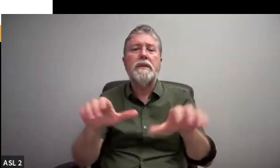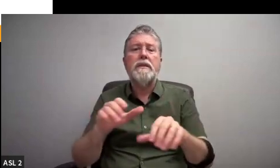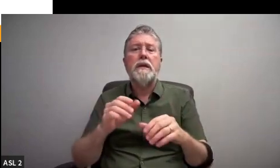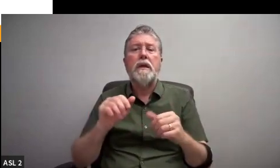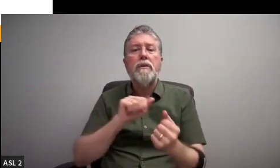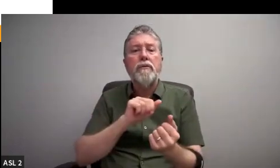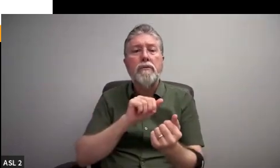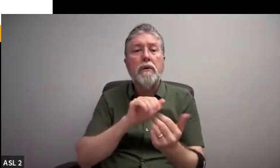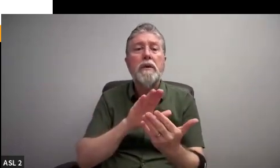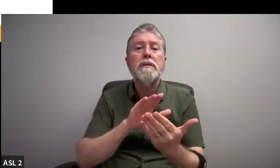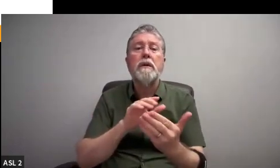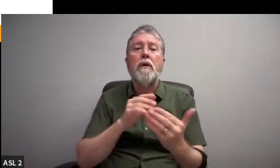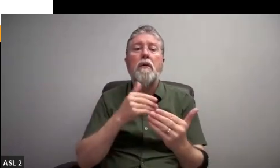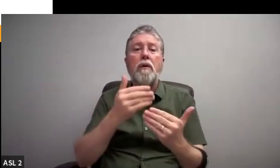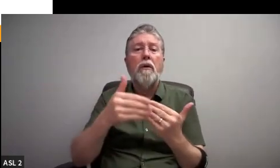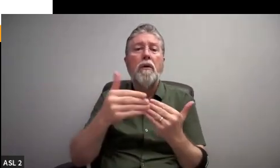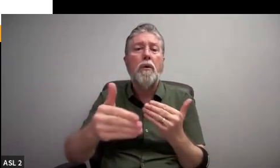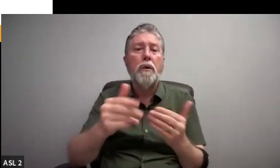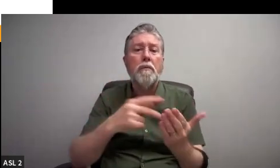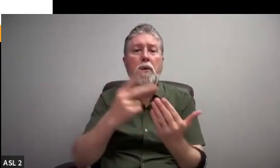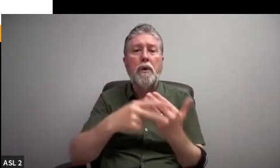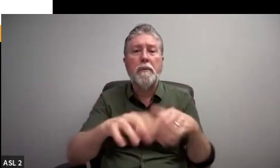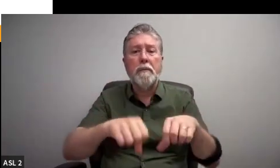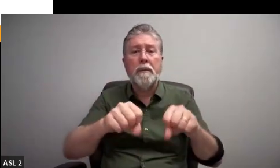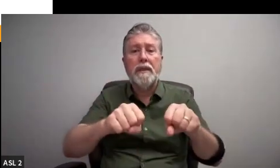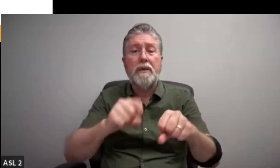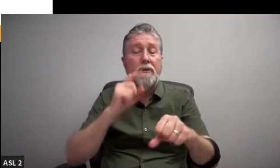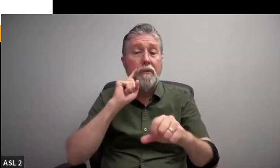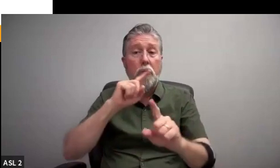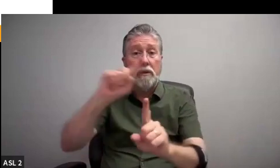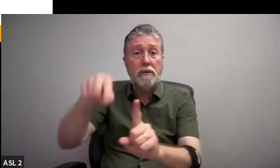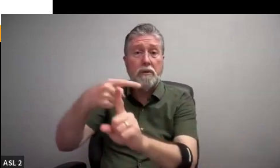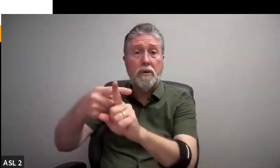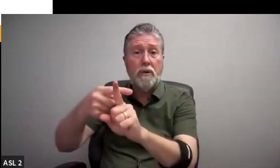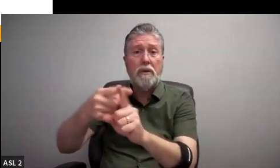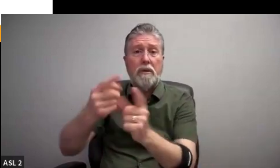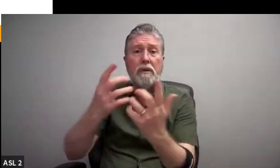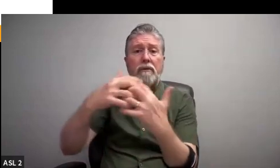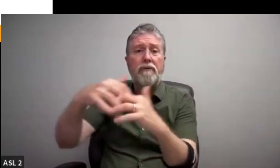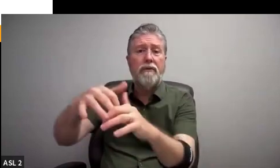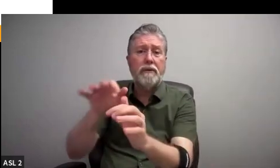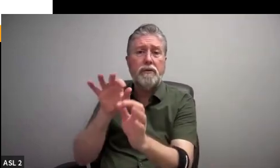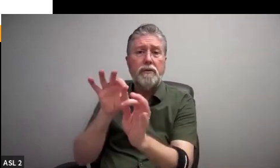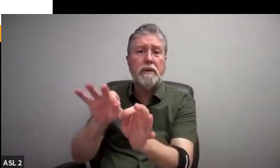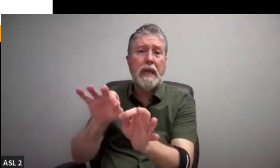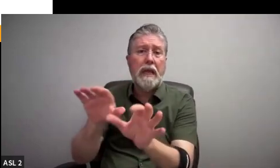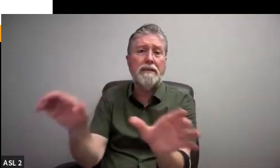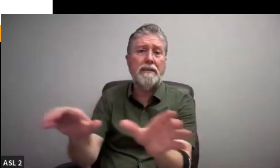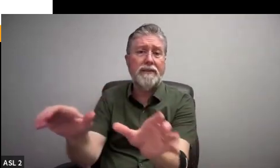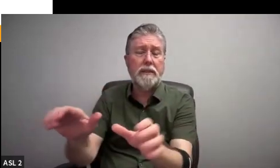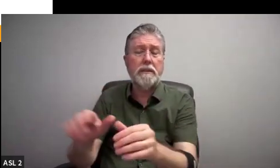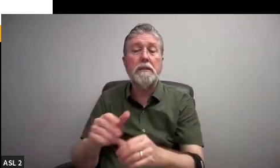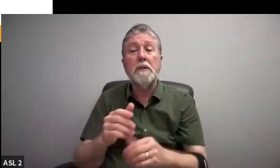program implementation of targeted, effective, efficient activities. An ideal way to explain